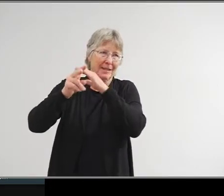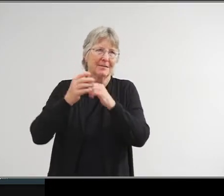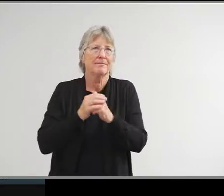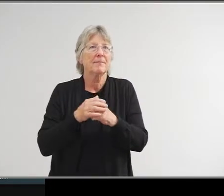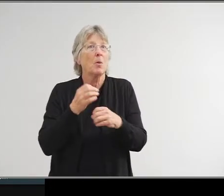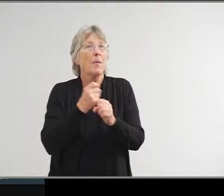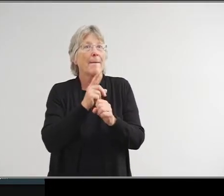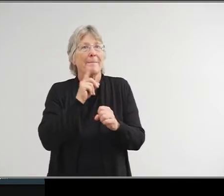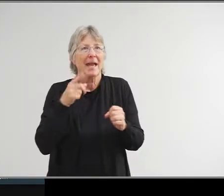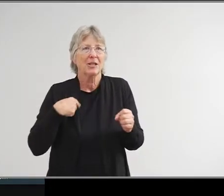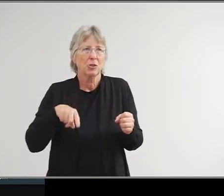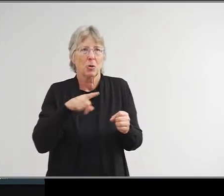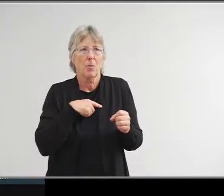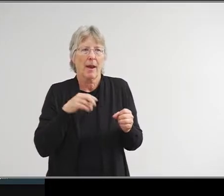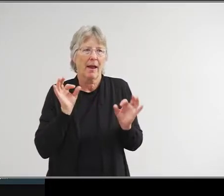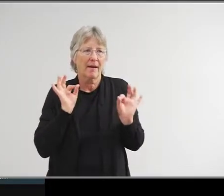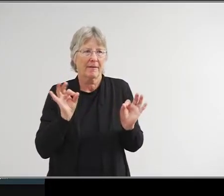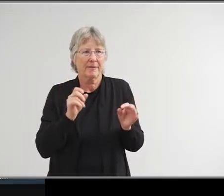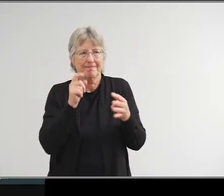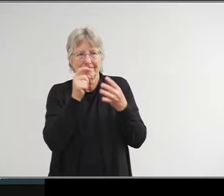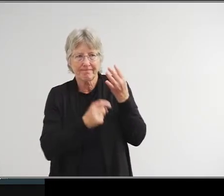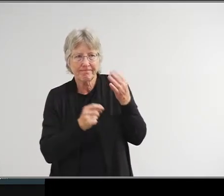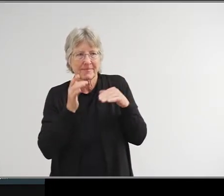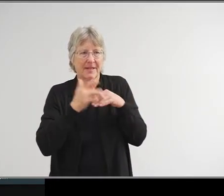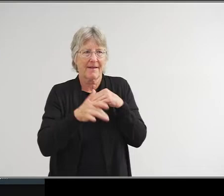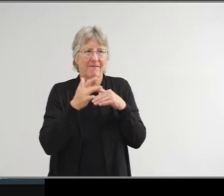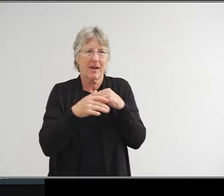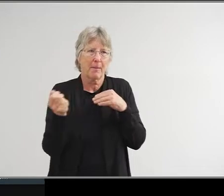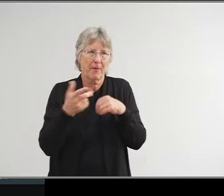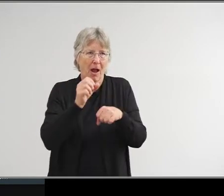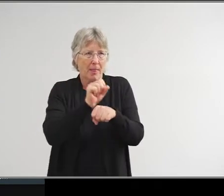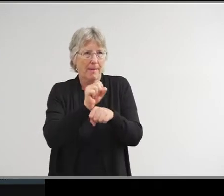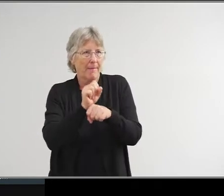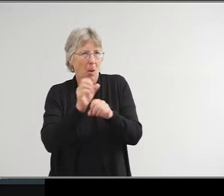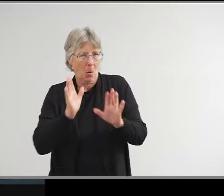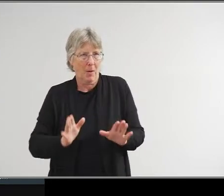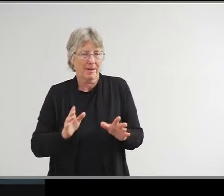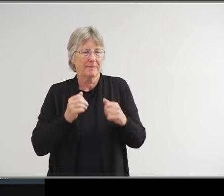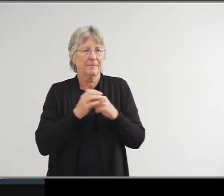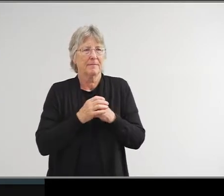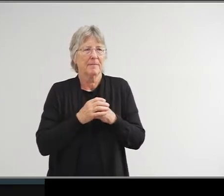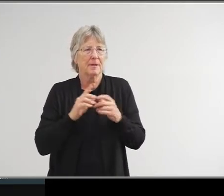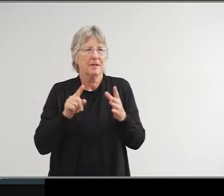that we have all the fine points available for our employees so that they can begin to seek appointment.